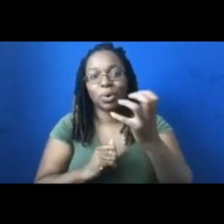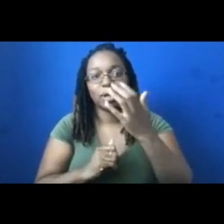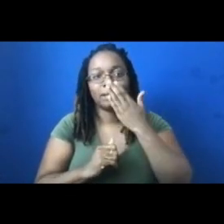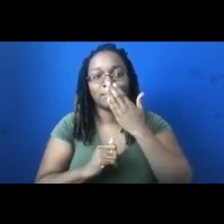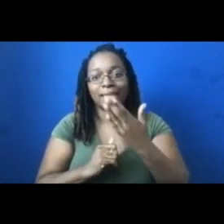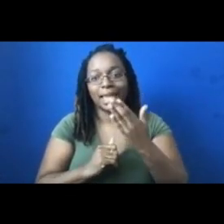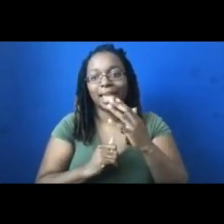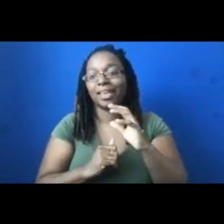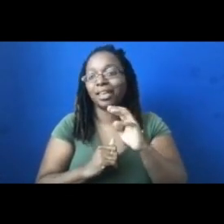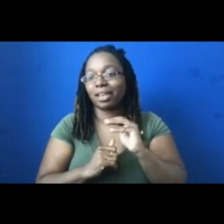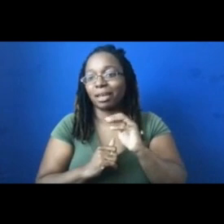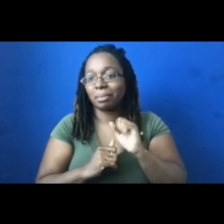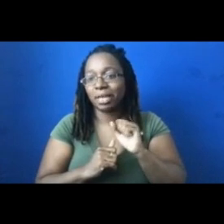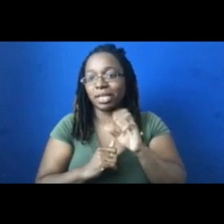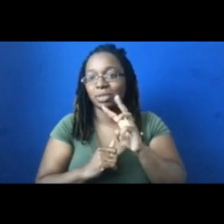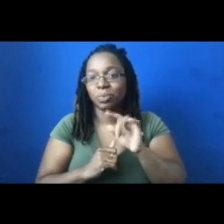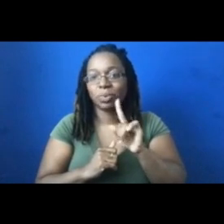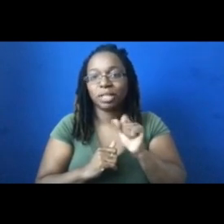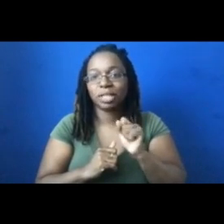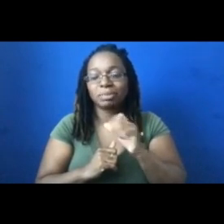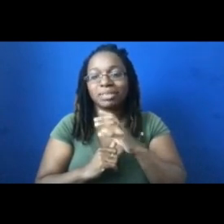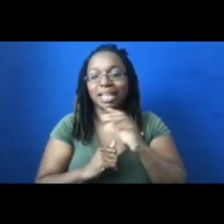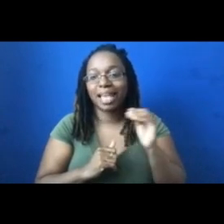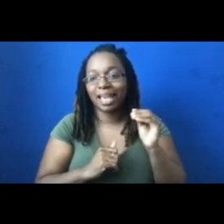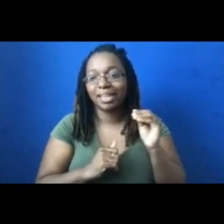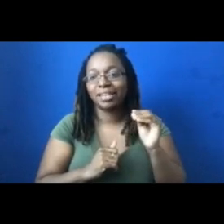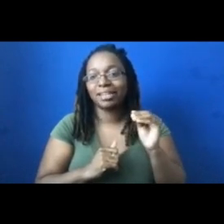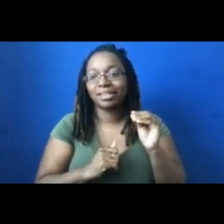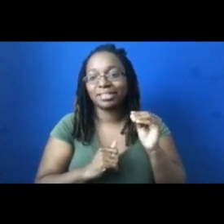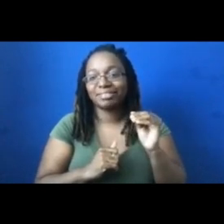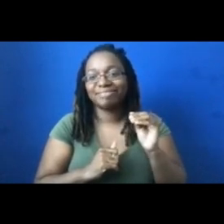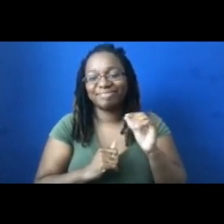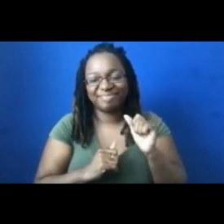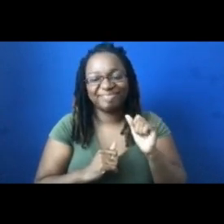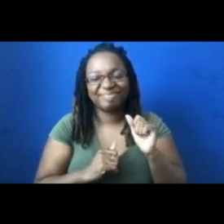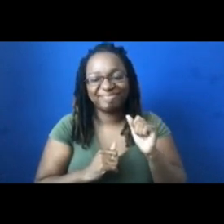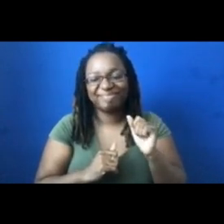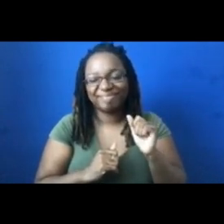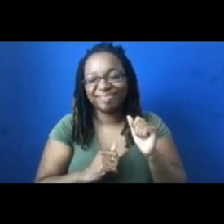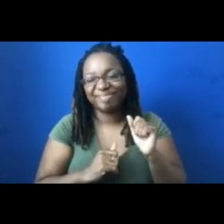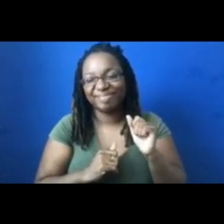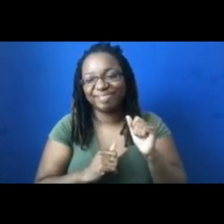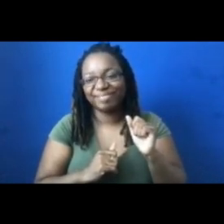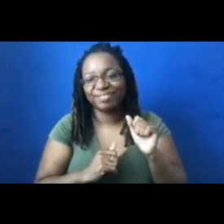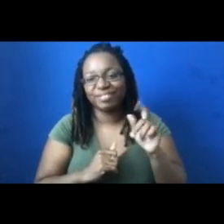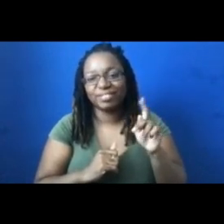Bernice Williams, and I believe I didn't get Miss Krystal's last